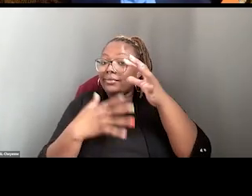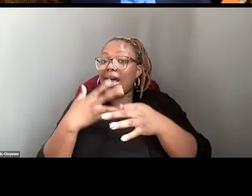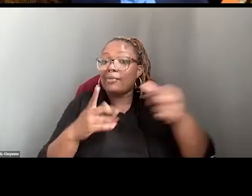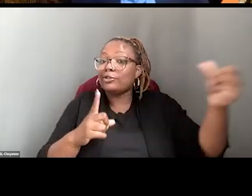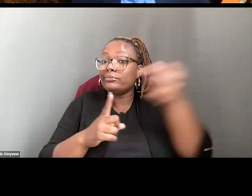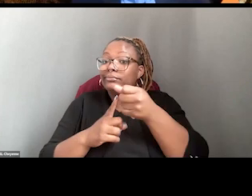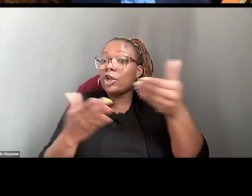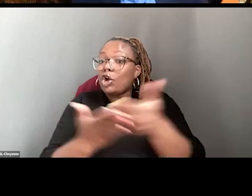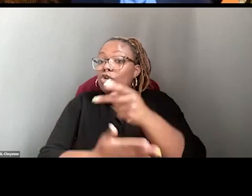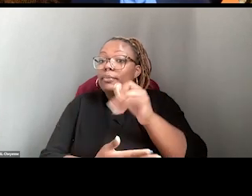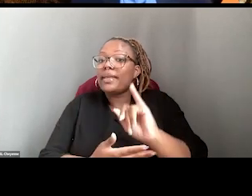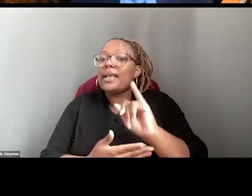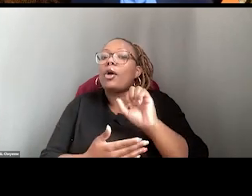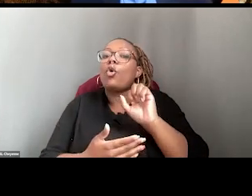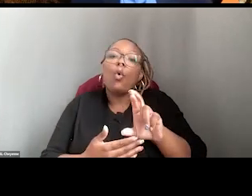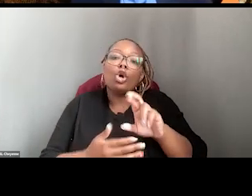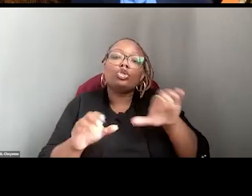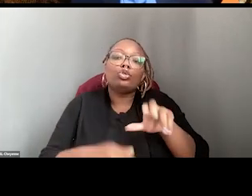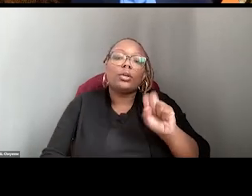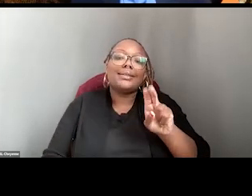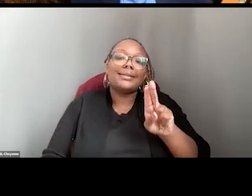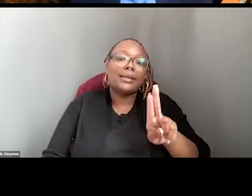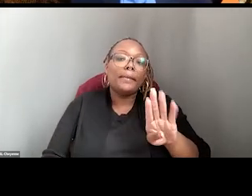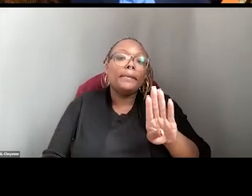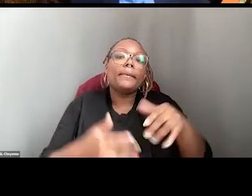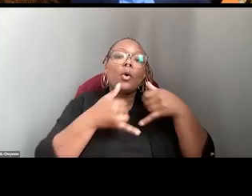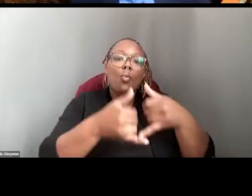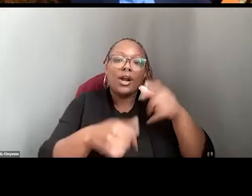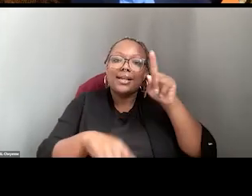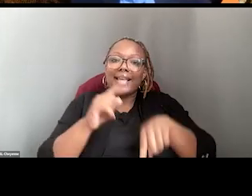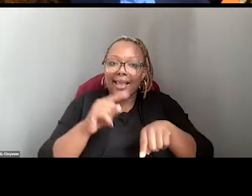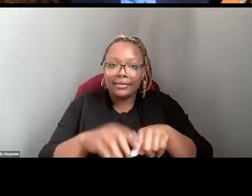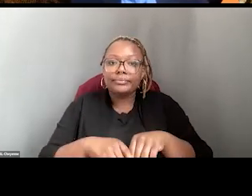So again, they either need to be transferred or be ended.